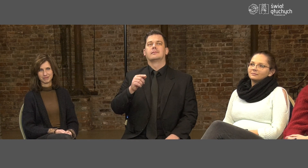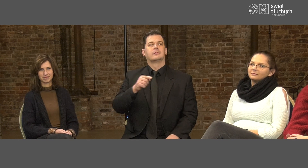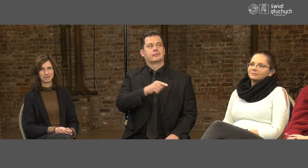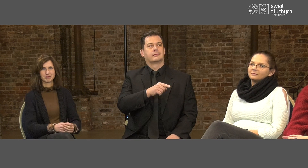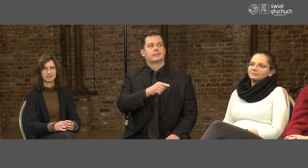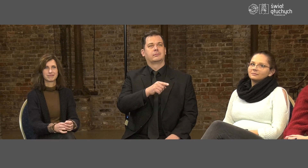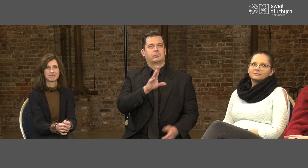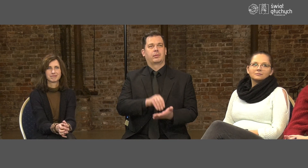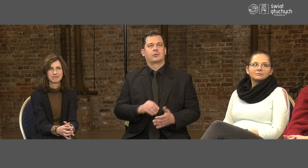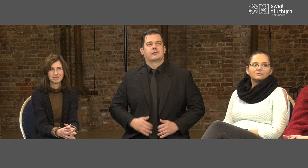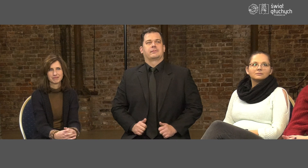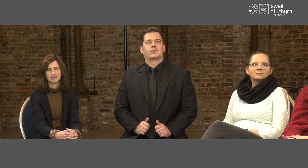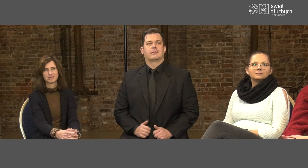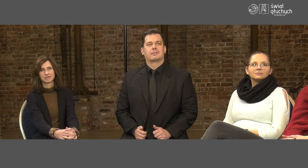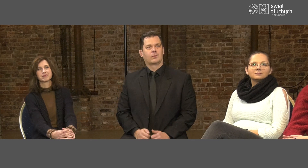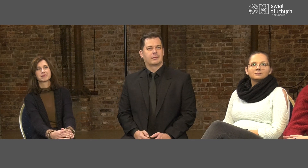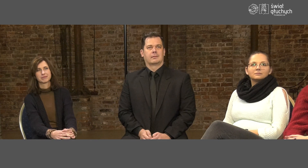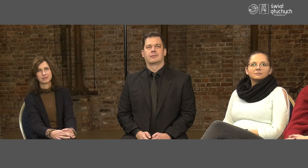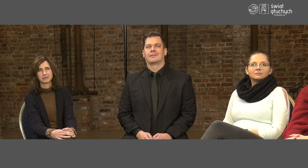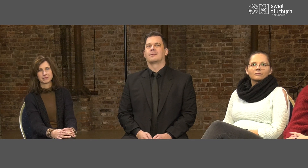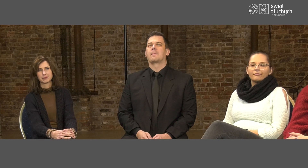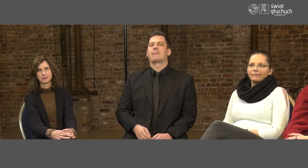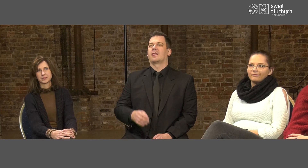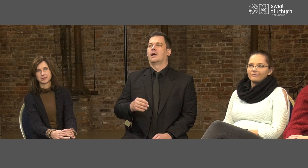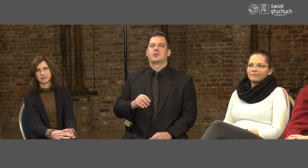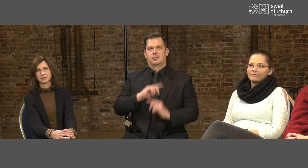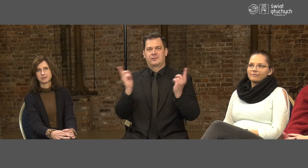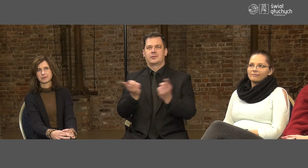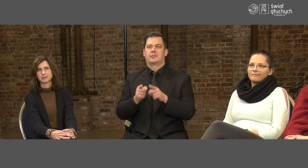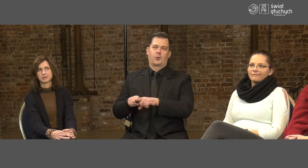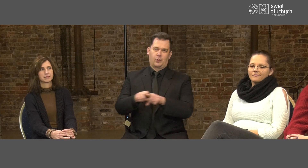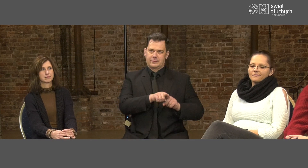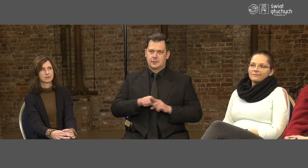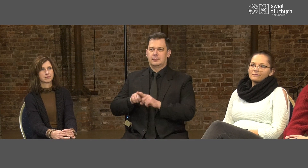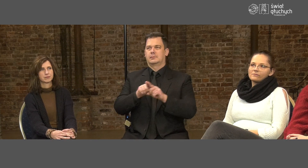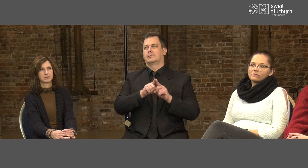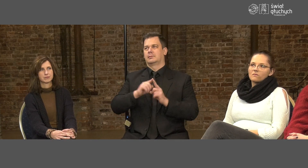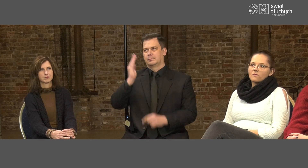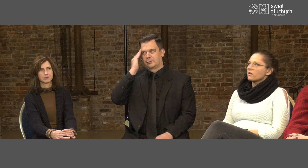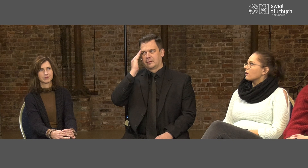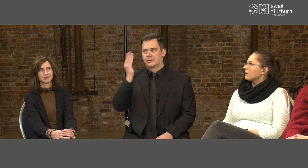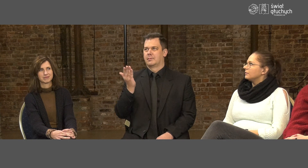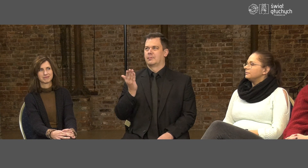[Karolina] What does it mean lowercase "d" and uppercase "D"? [Tomasz] So that everyone understands equally, please.